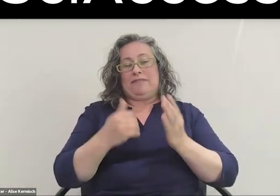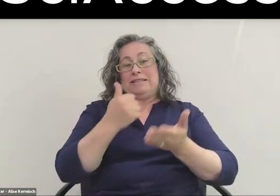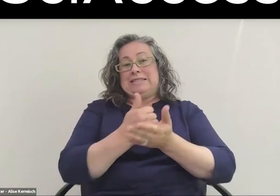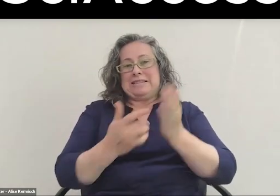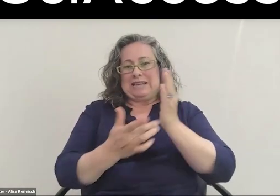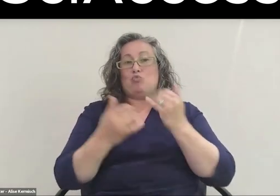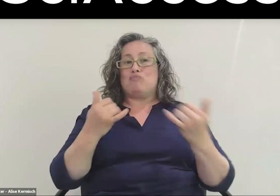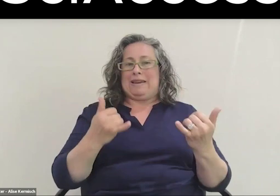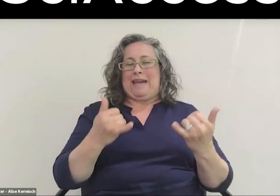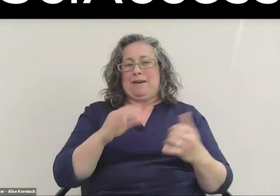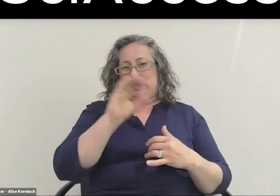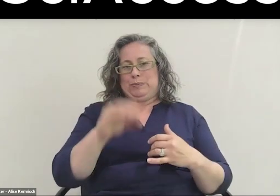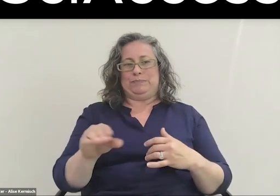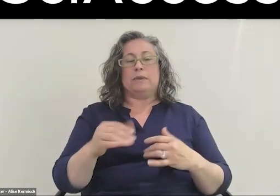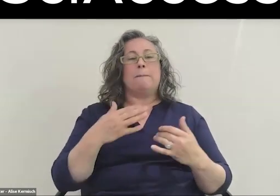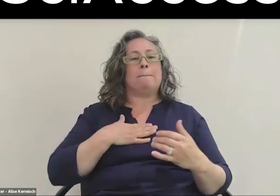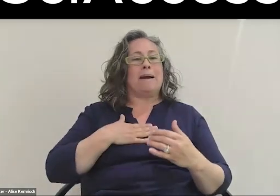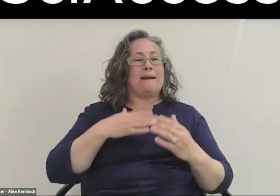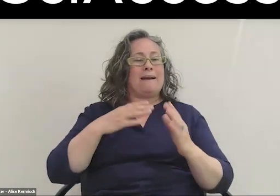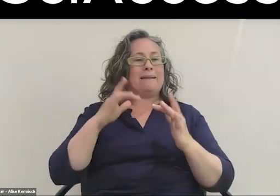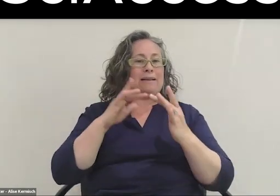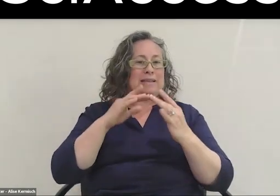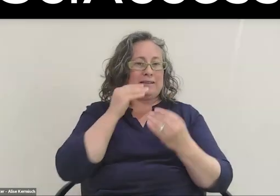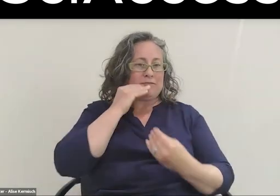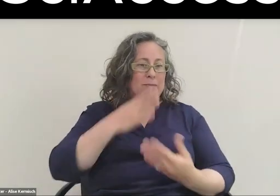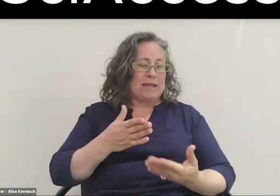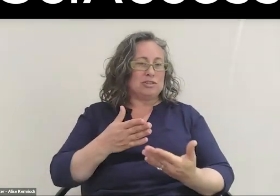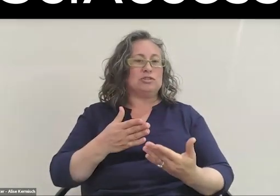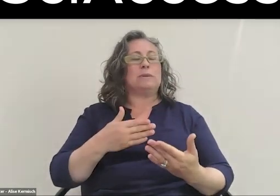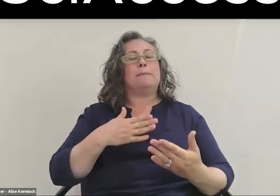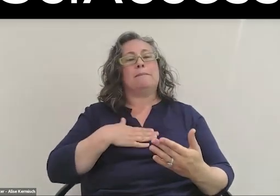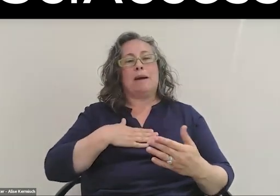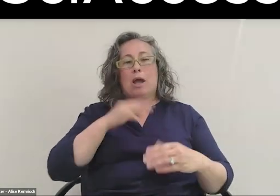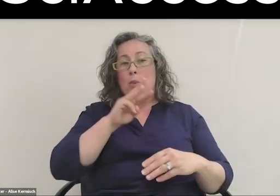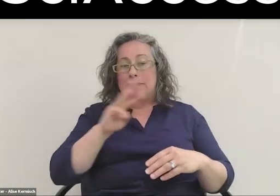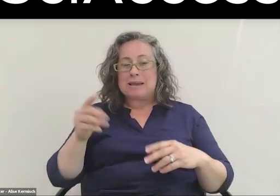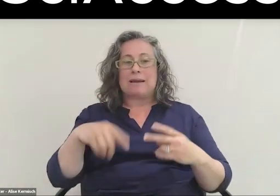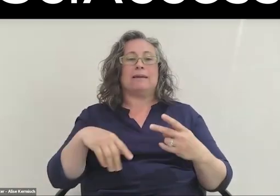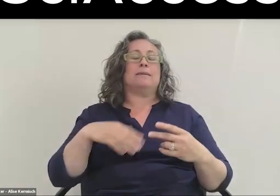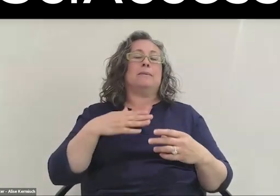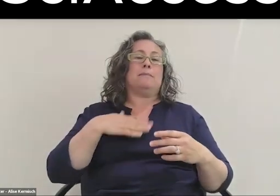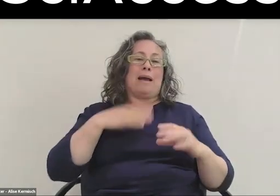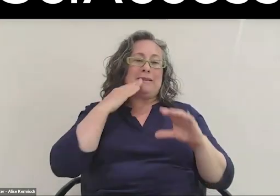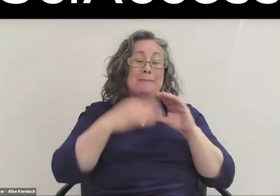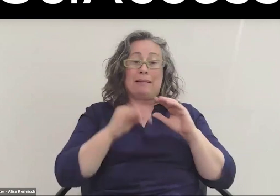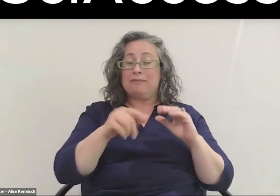Here's my contact information, the course website, and my email address if you have any questions about this.